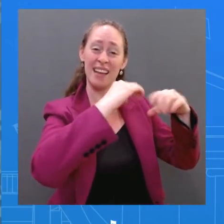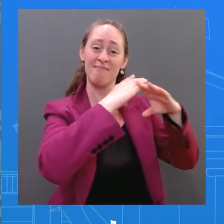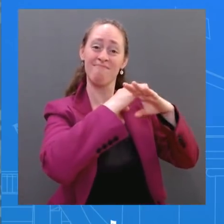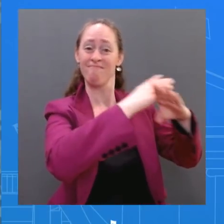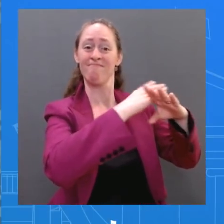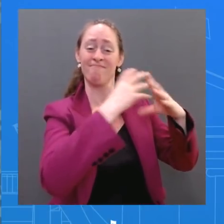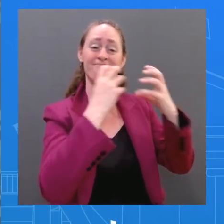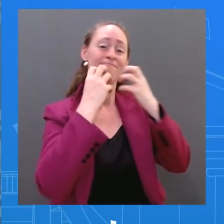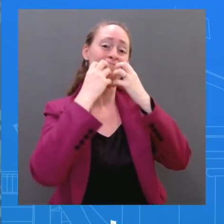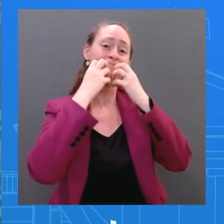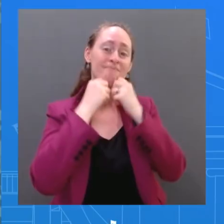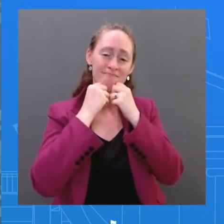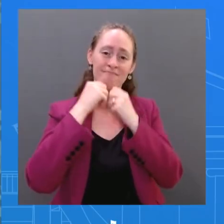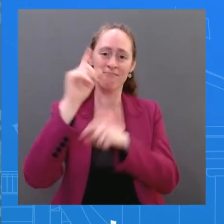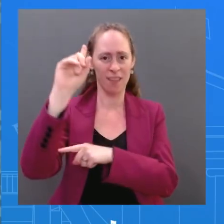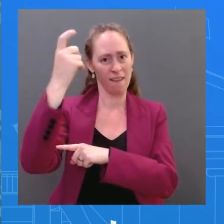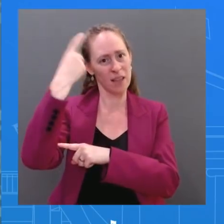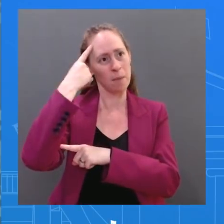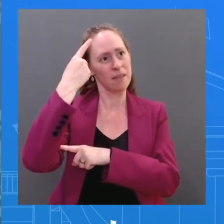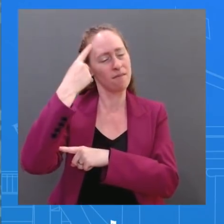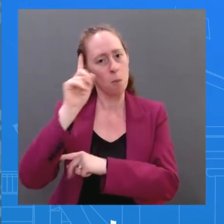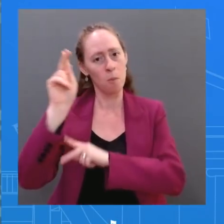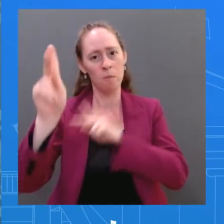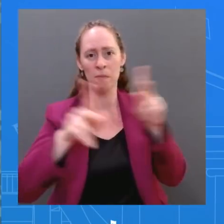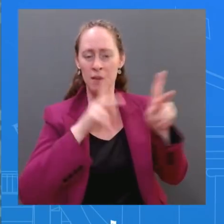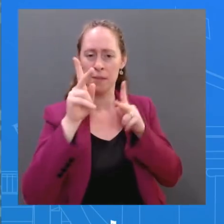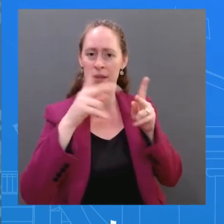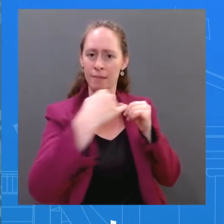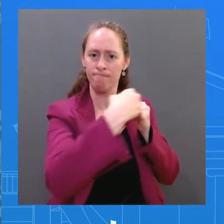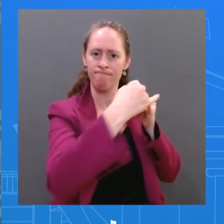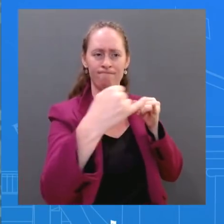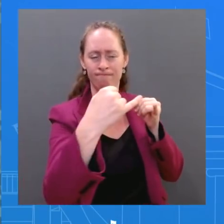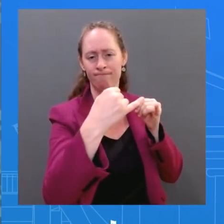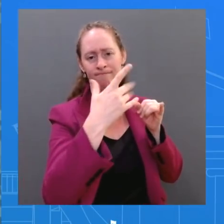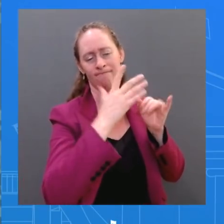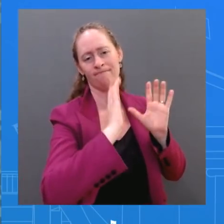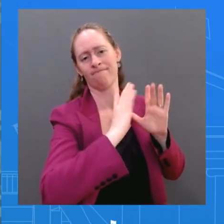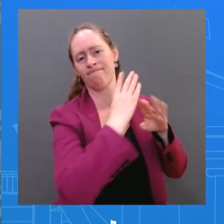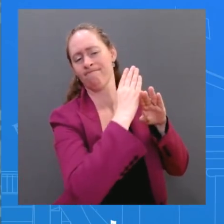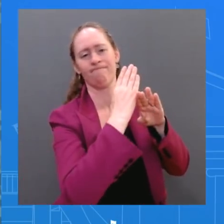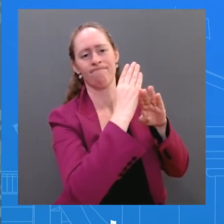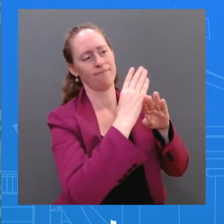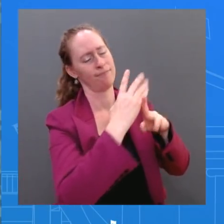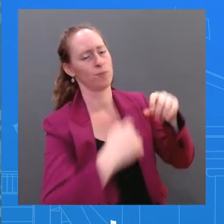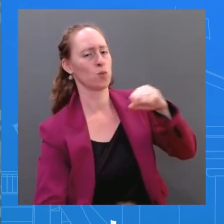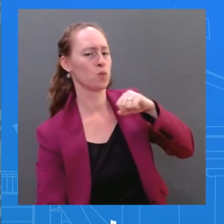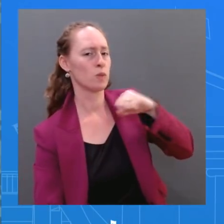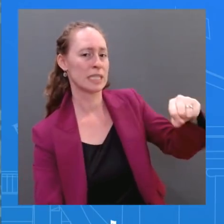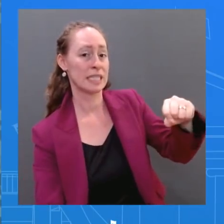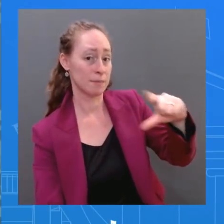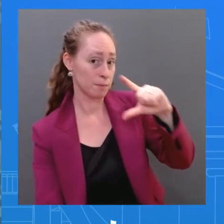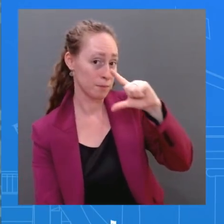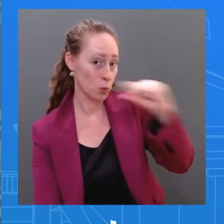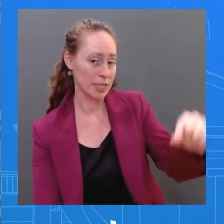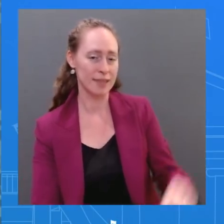And not only that, you saw an -- a potential expanding of NATO, with two additional countries, which is incredibly important --